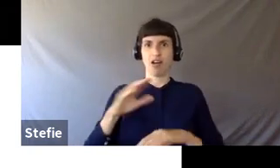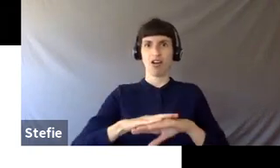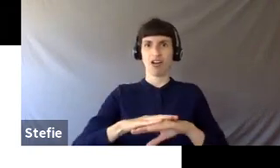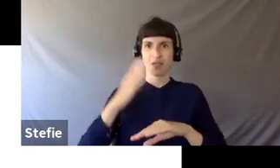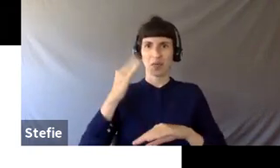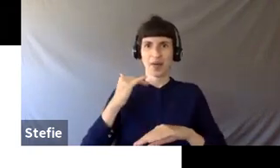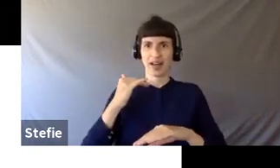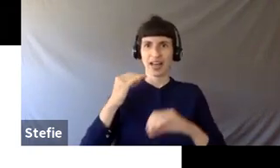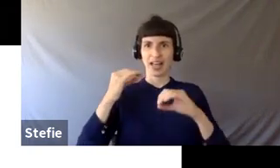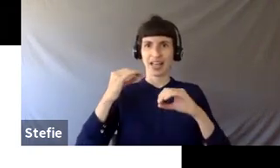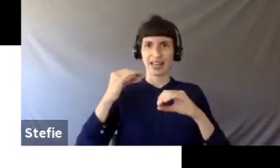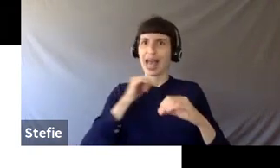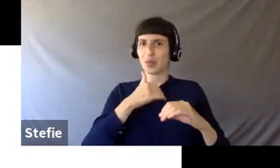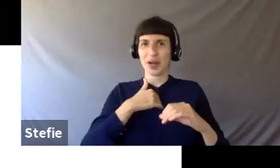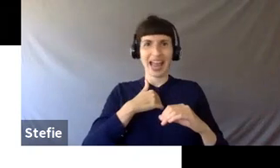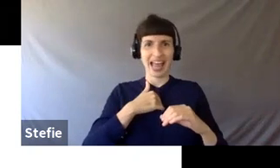if you have small words you can share.